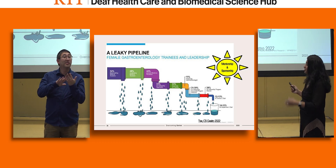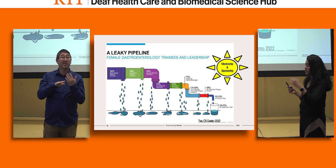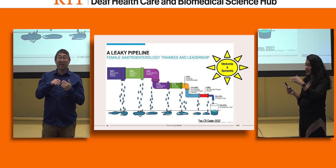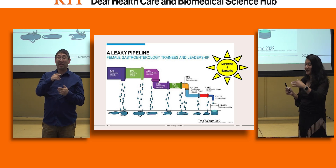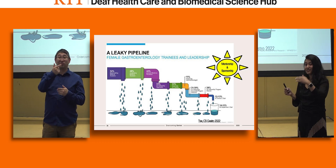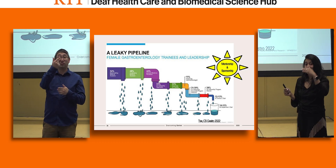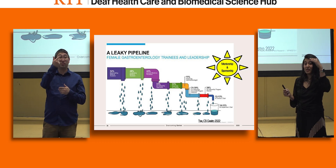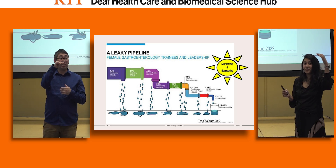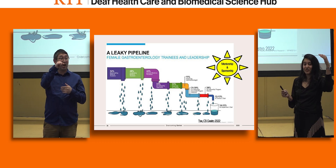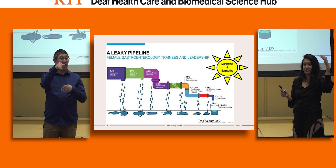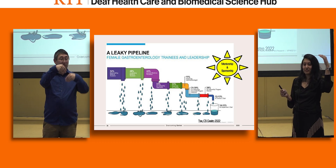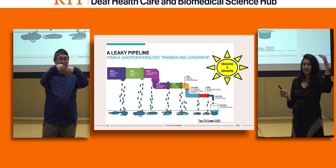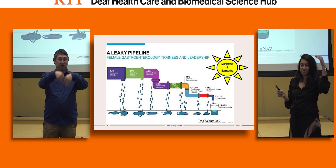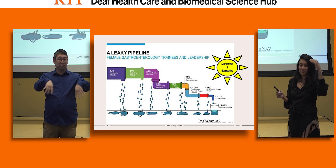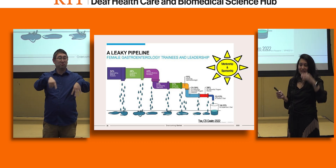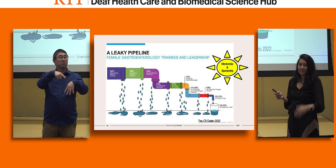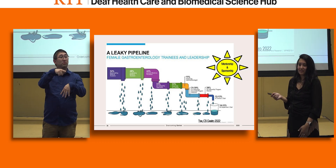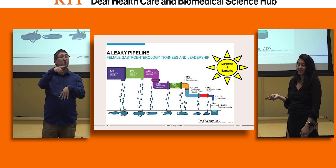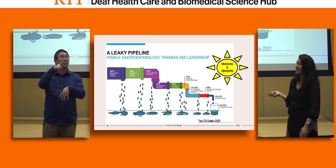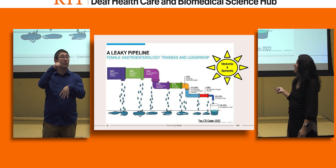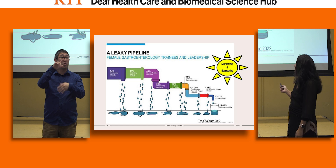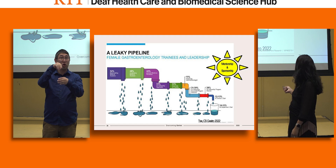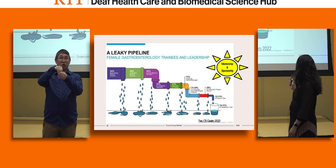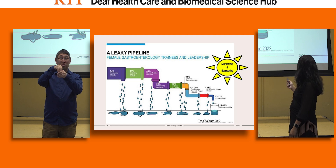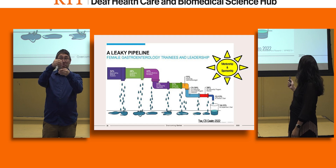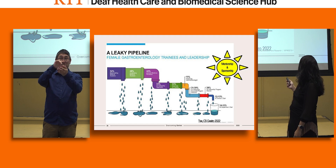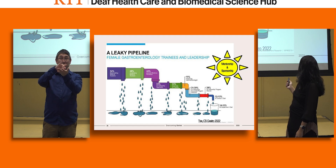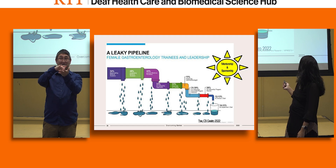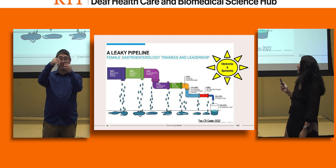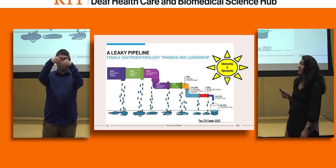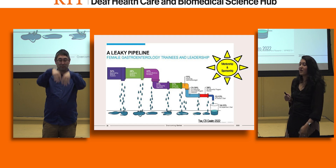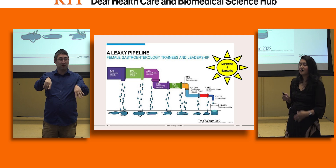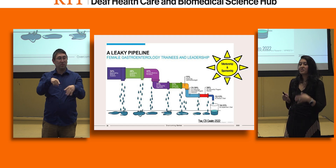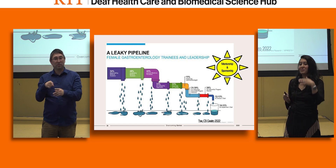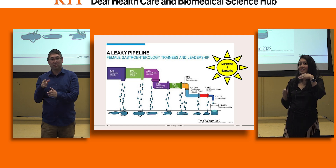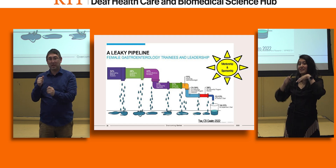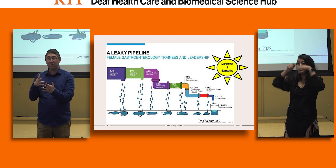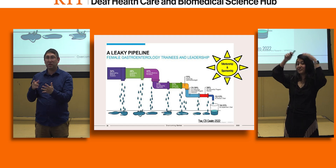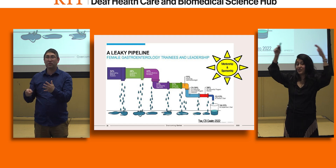GI is a subdivision of internal medicine-- in terms of how many of those go on to be division